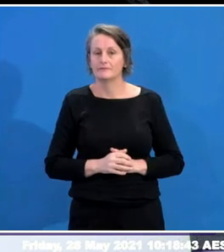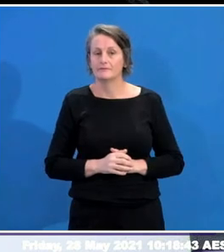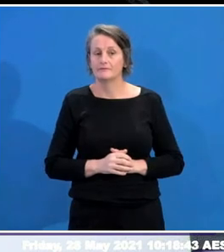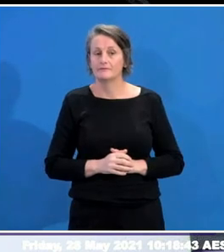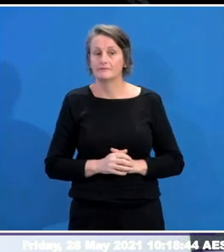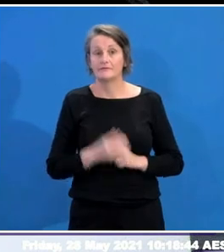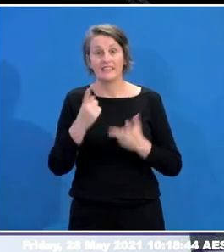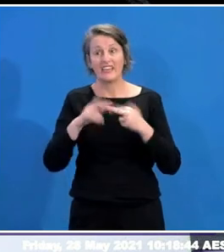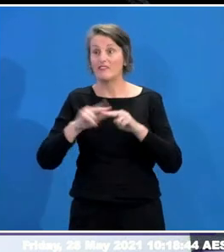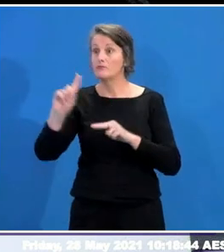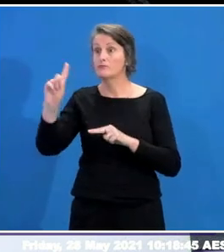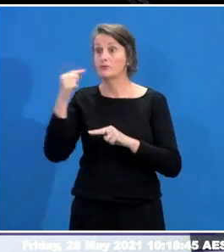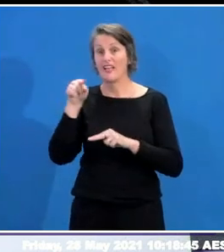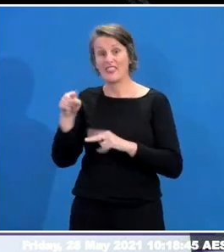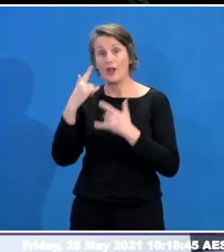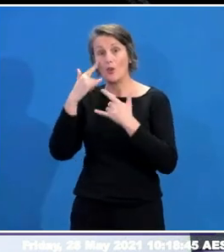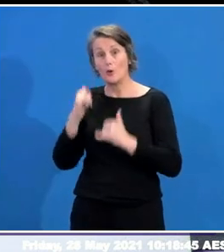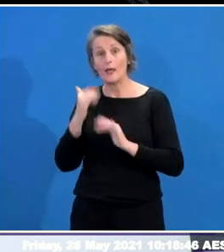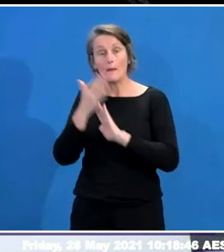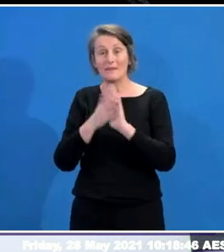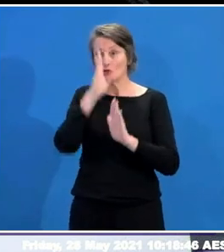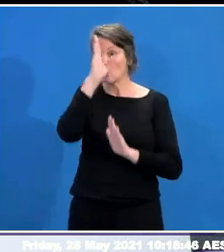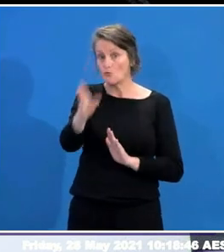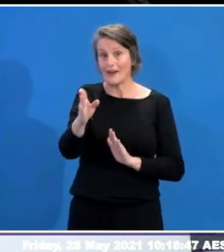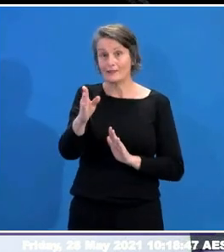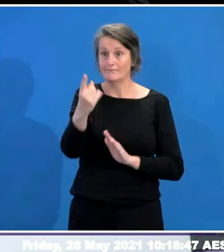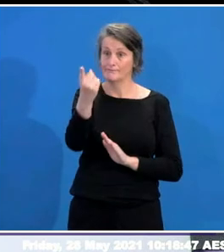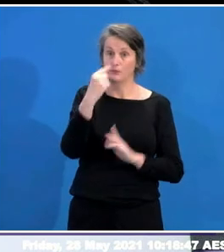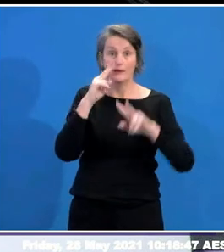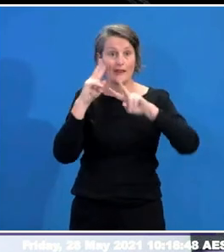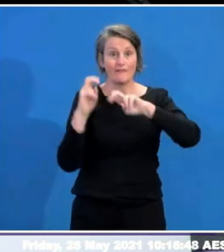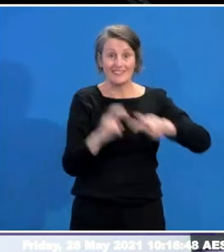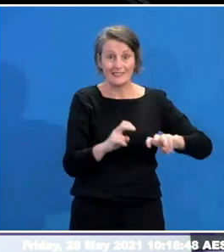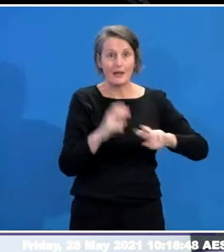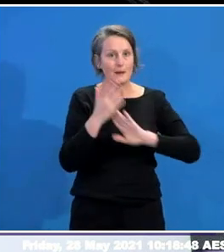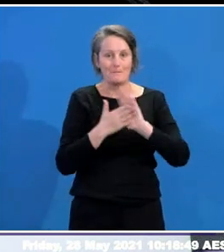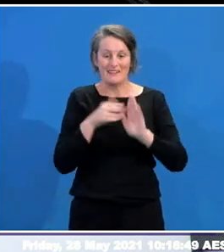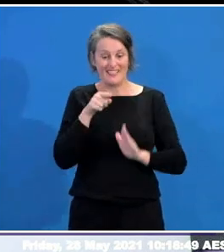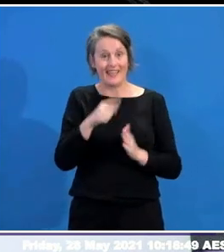to engage the investigator directly, in which case client legal privilege would not be attached.